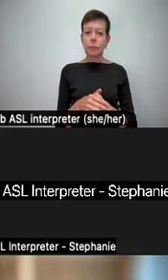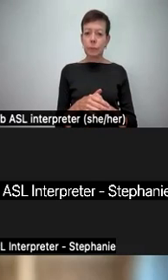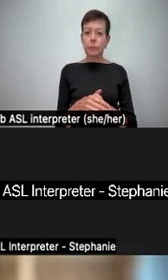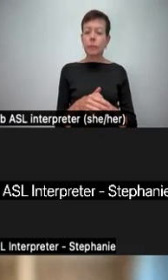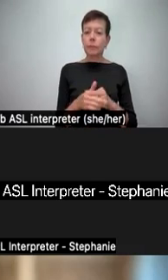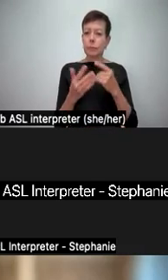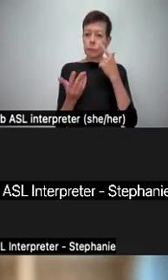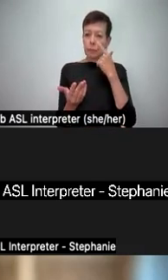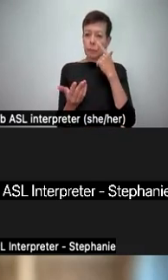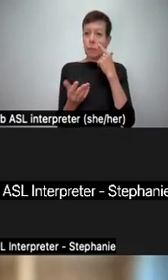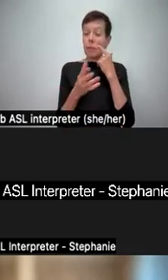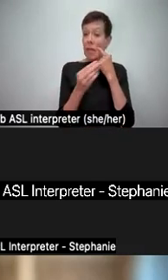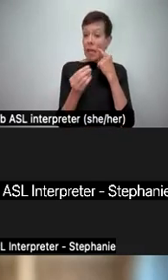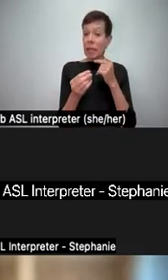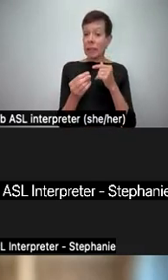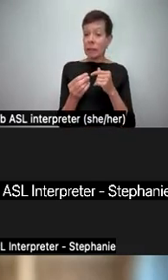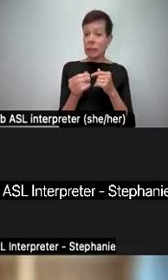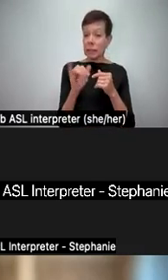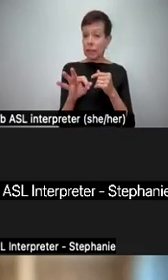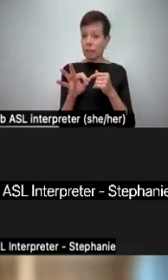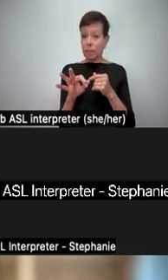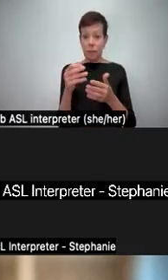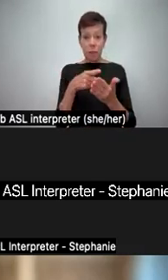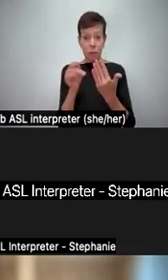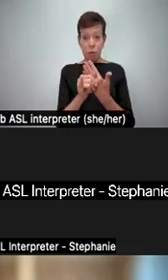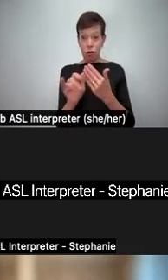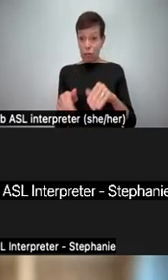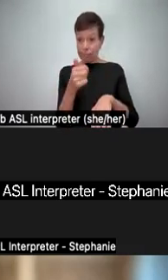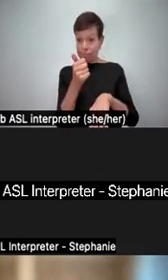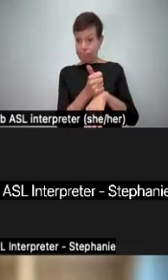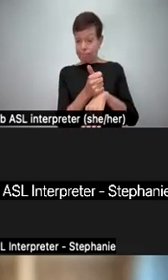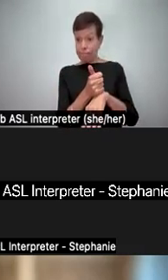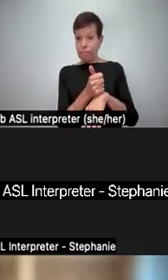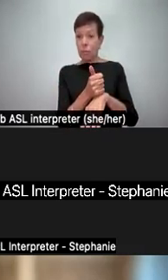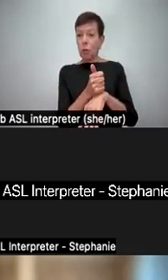the project is commissioned. And a really useful, useful resource for identifying and